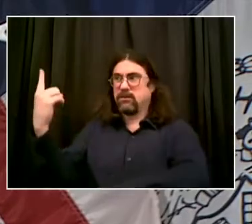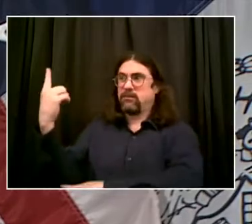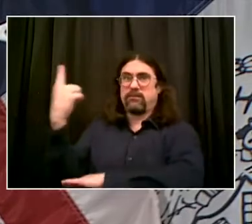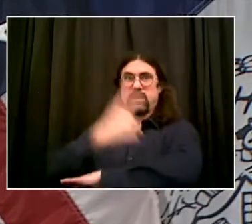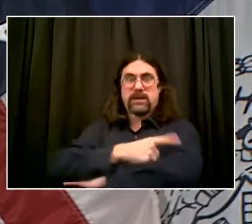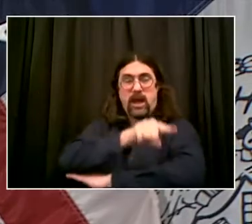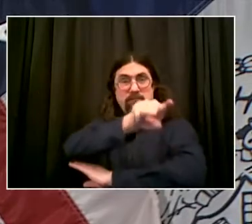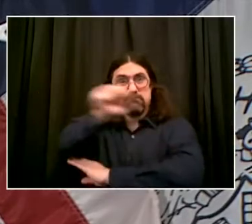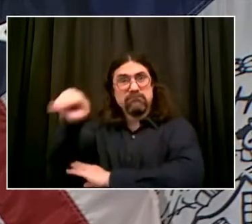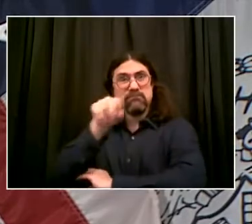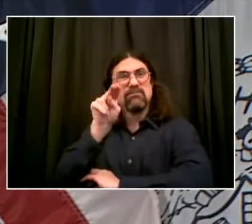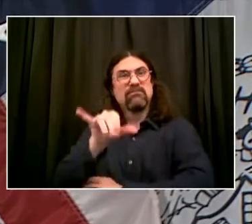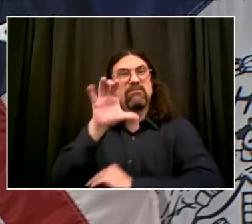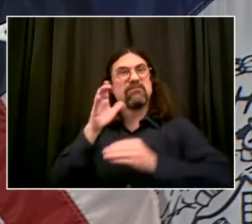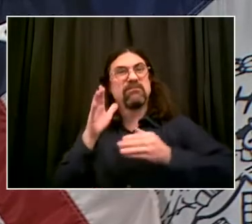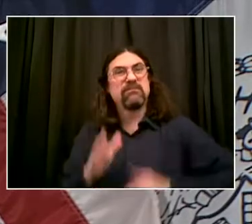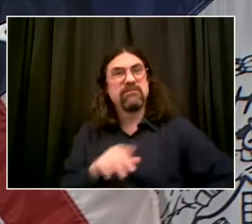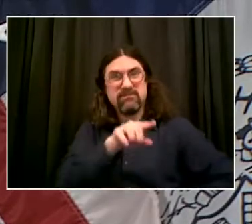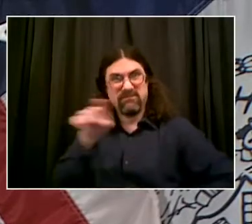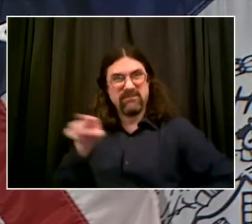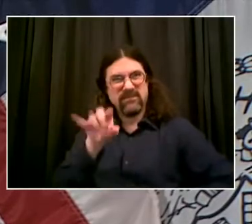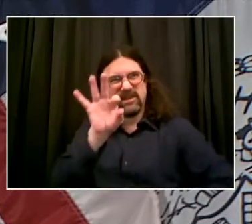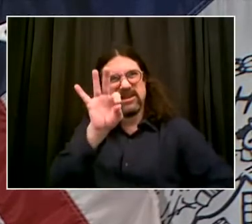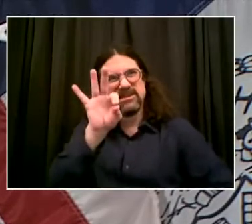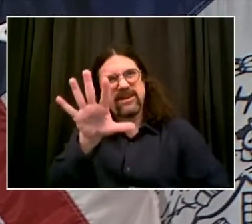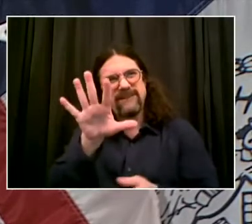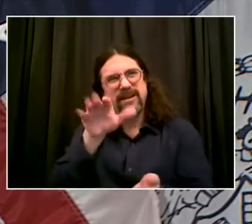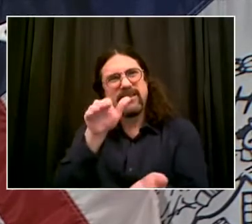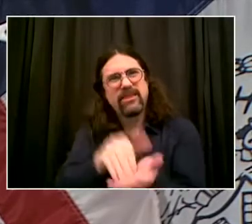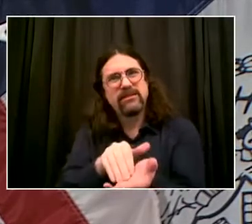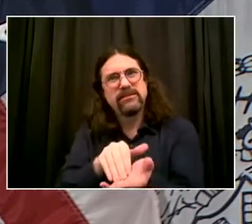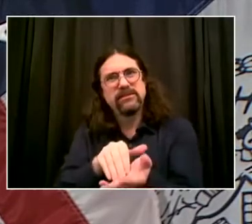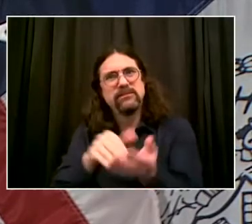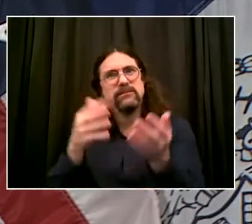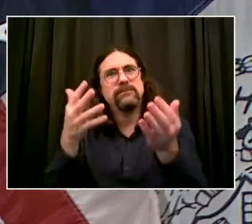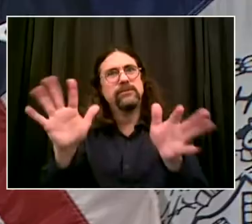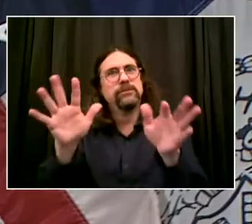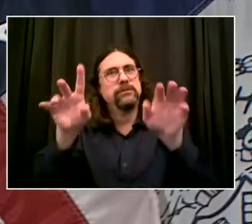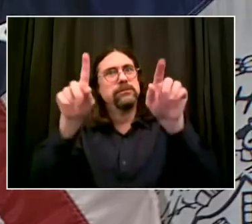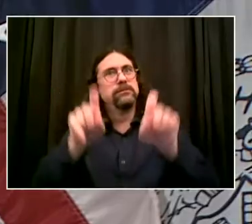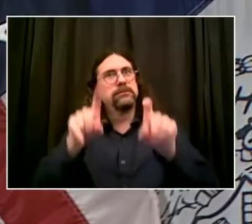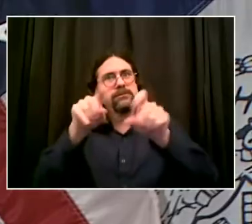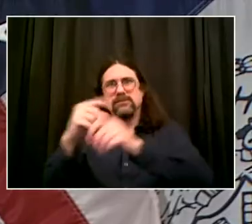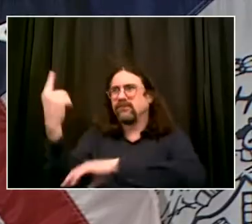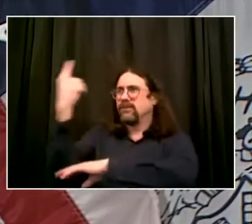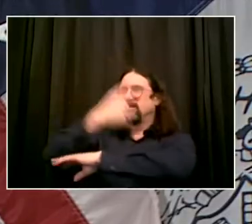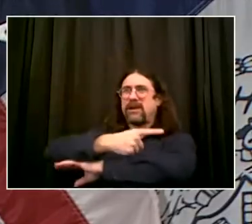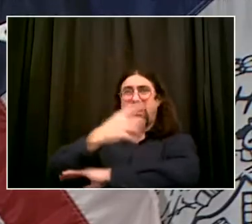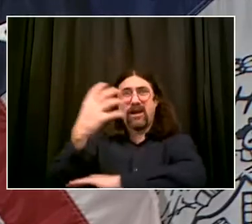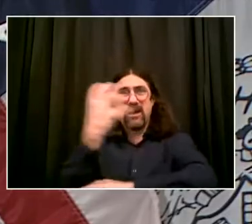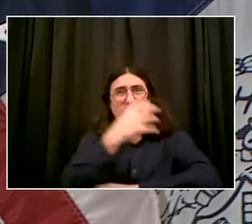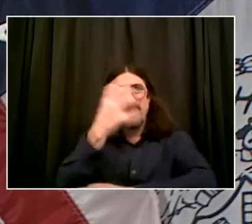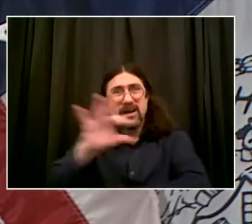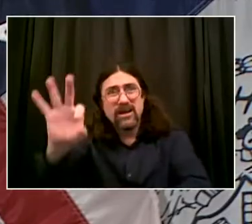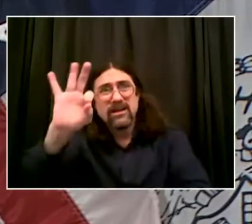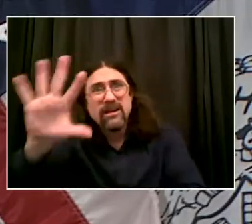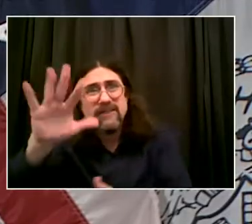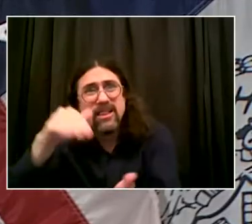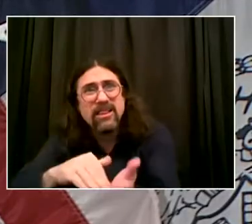CORONAVIRUS TEST ON ONE DAY.Y. THEY HAVE NEVER SEEN A NUMBER